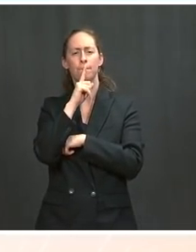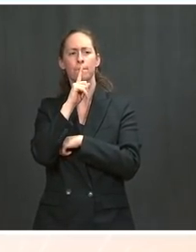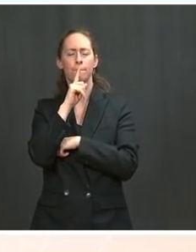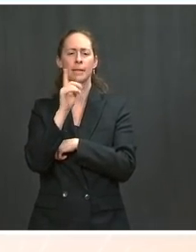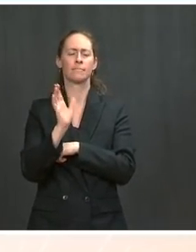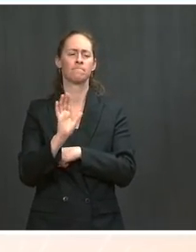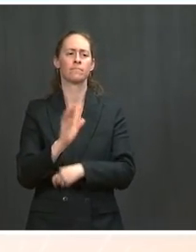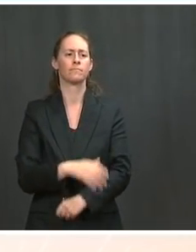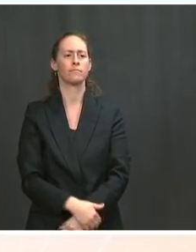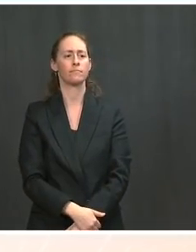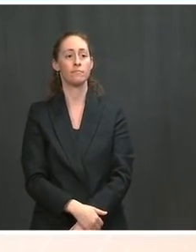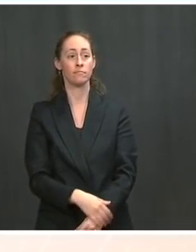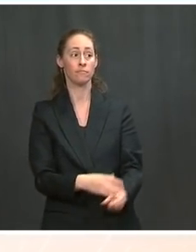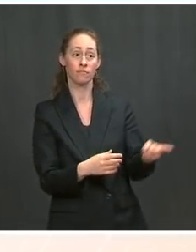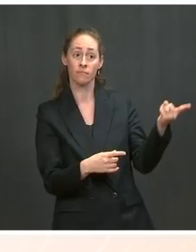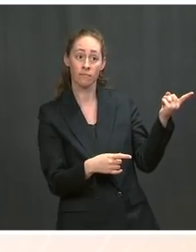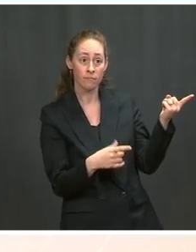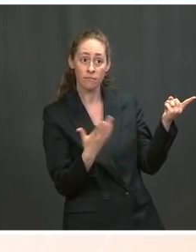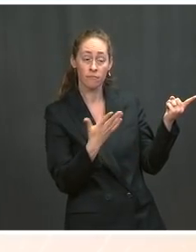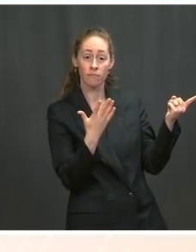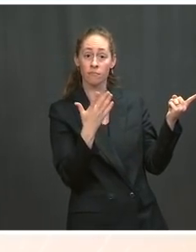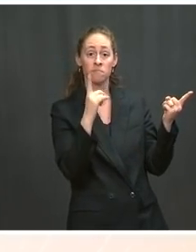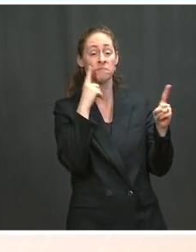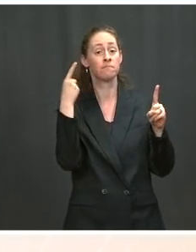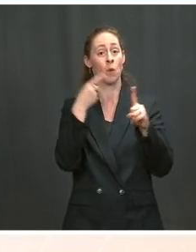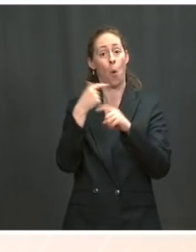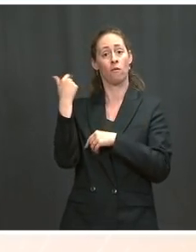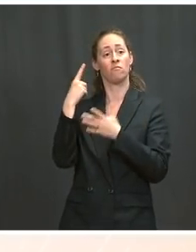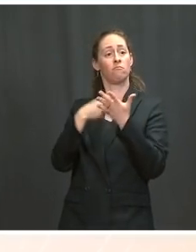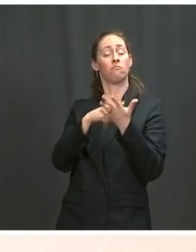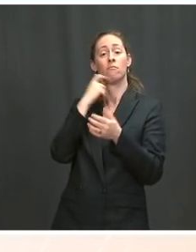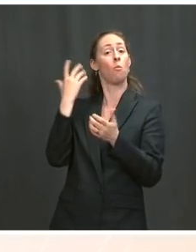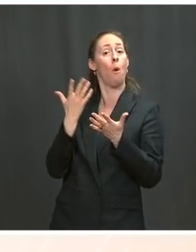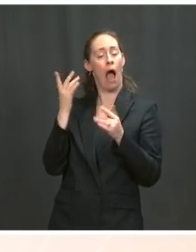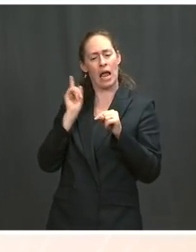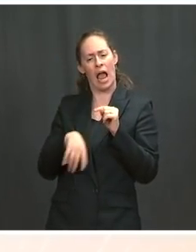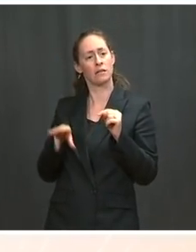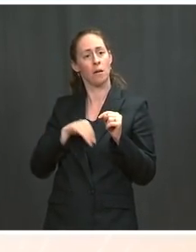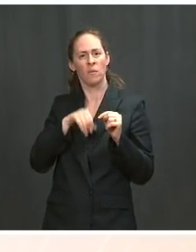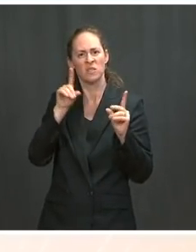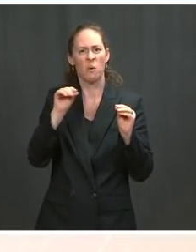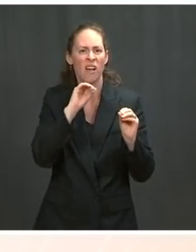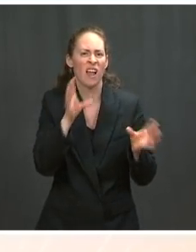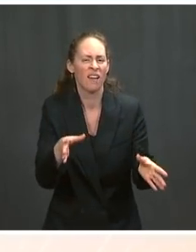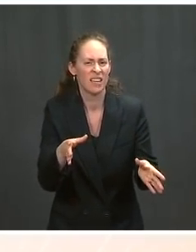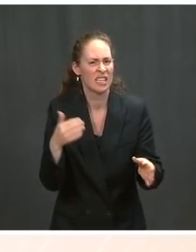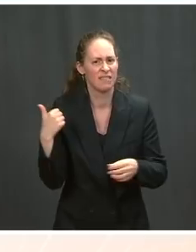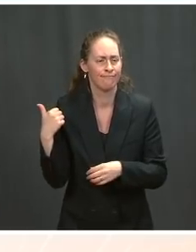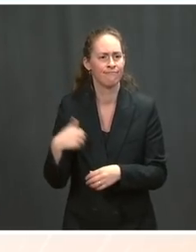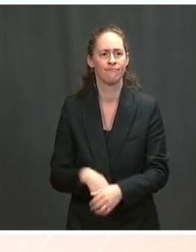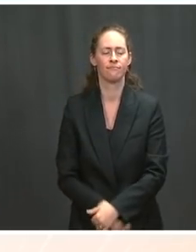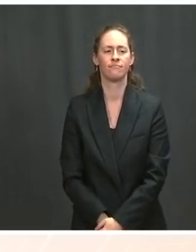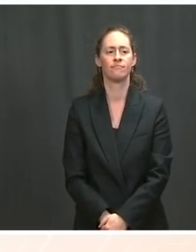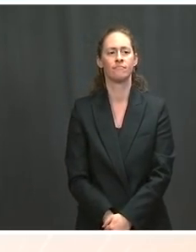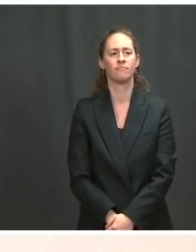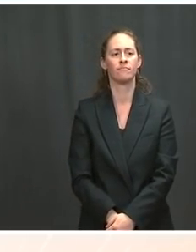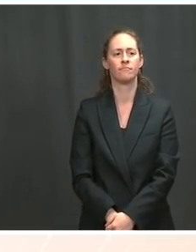that decision unilaterally. The Press: But Democrats have been open to not paying for infrastructure in the past. Ms. Psaki: Yep, they have been. But there are a number of players